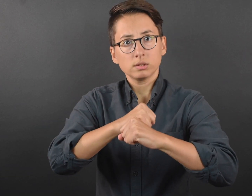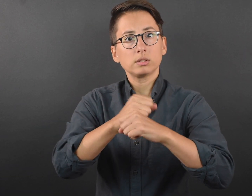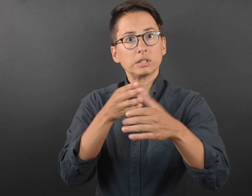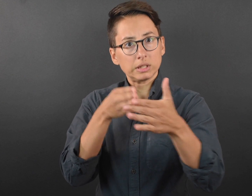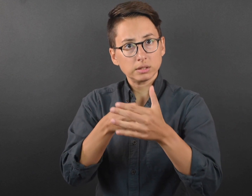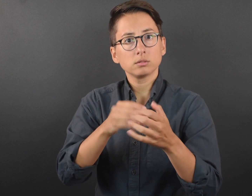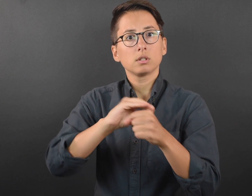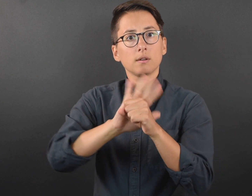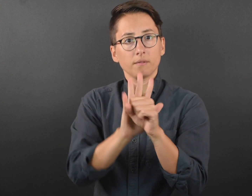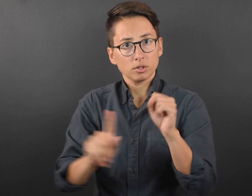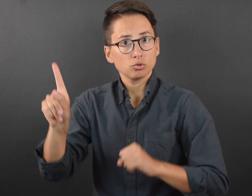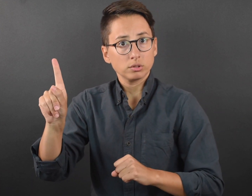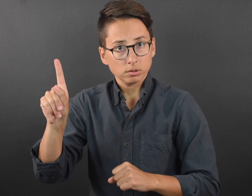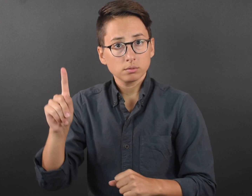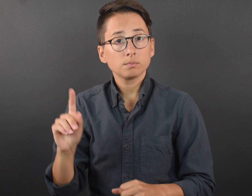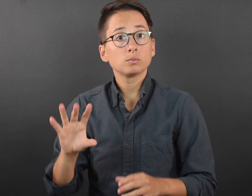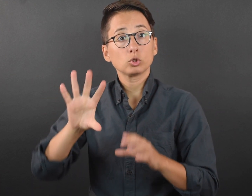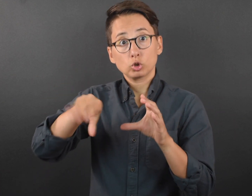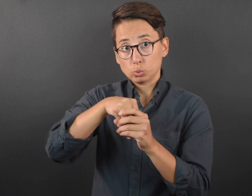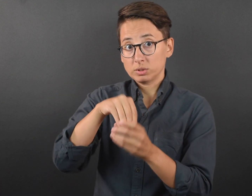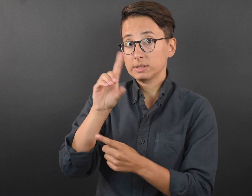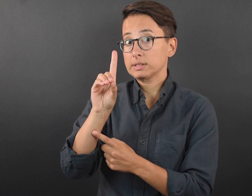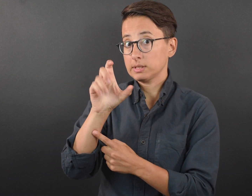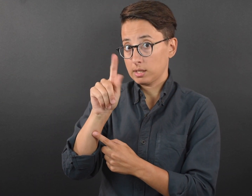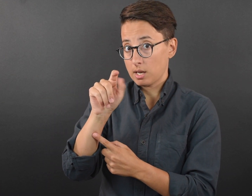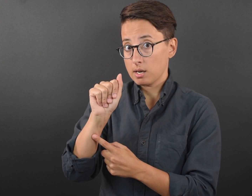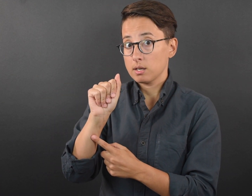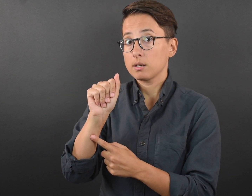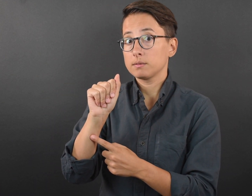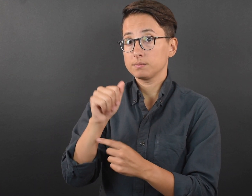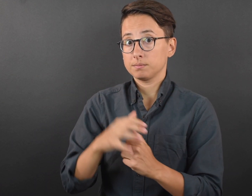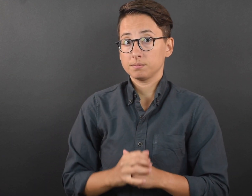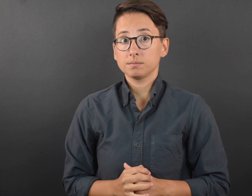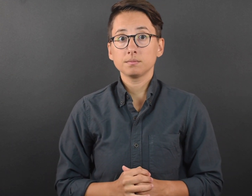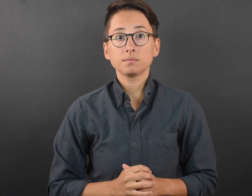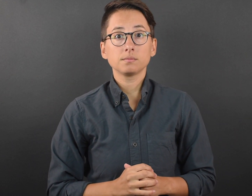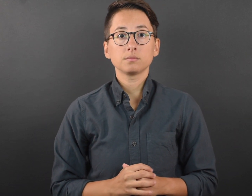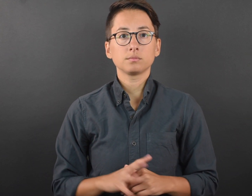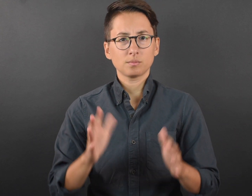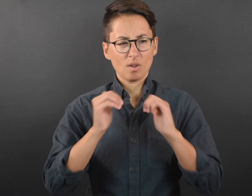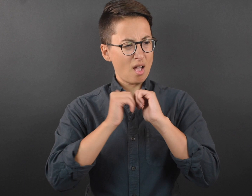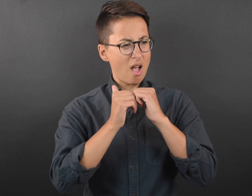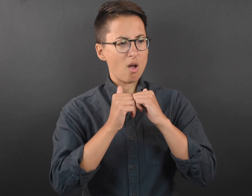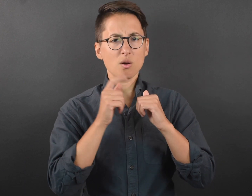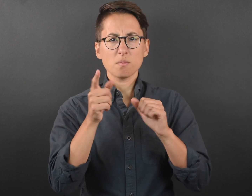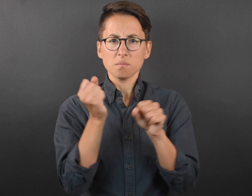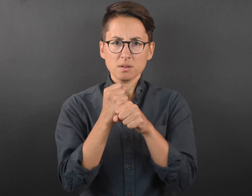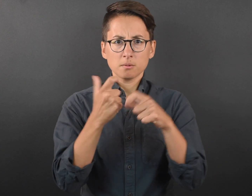against COVID-19 variants, including the Delta variant.